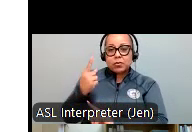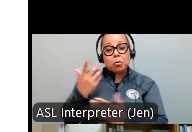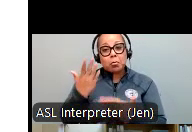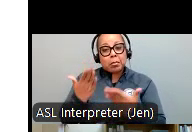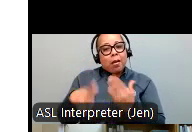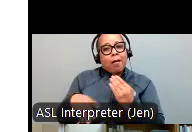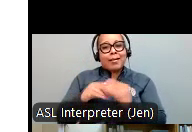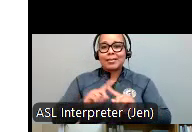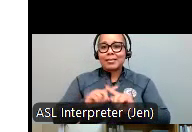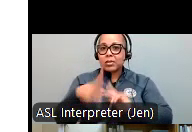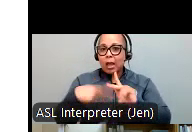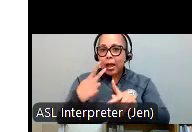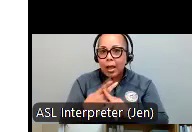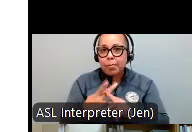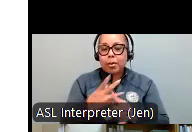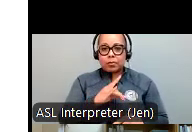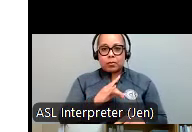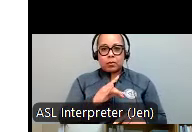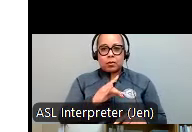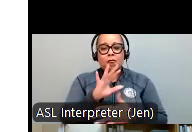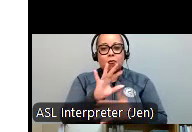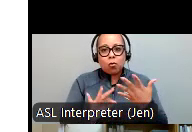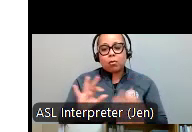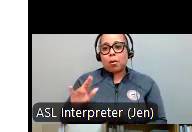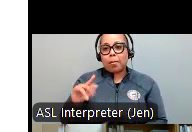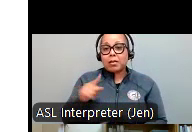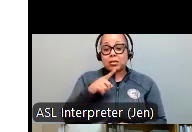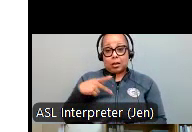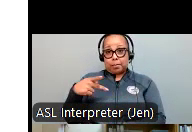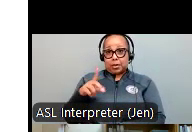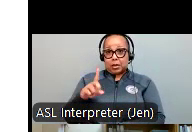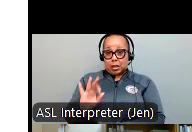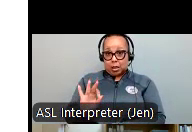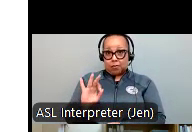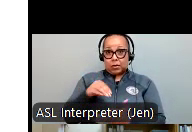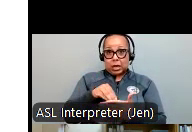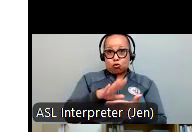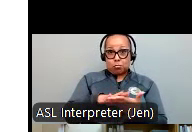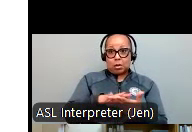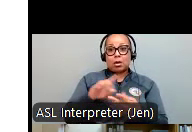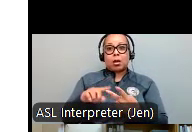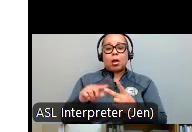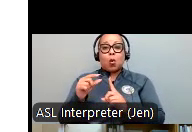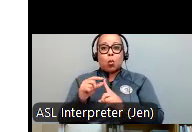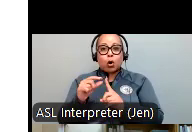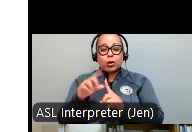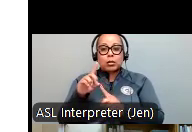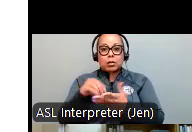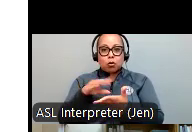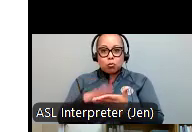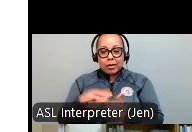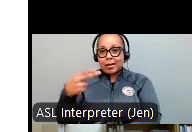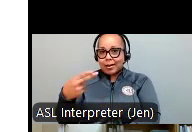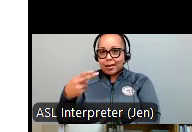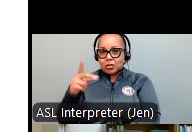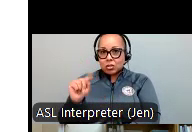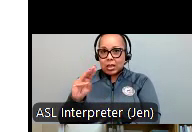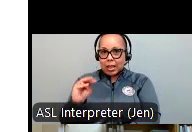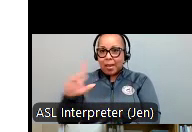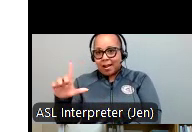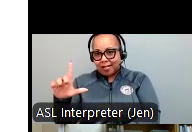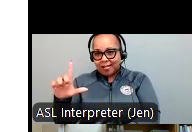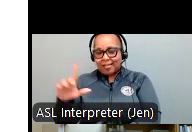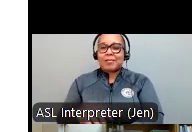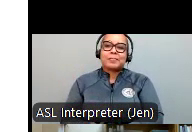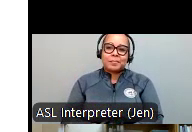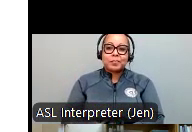different types of formats, for example a document in PDF and Word documents and HTML. And that way,